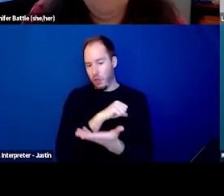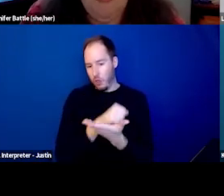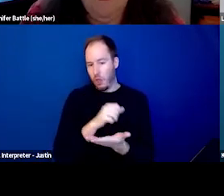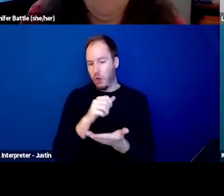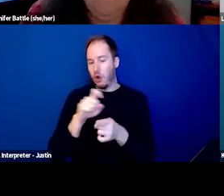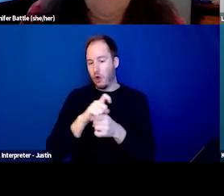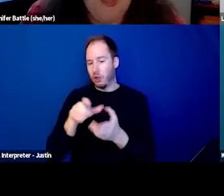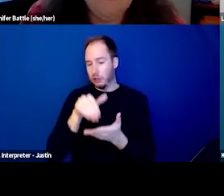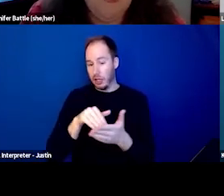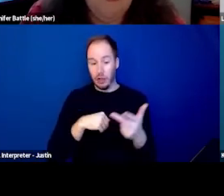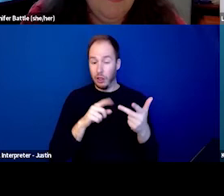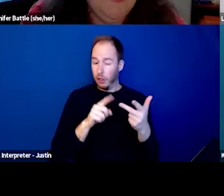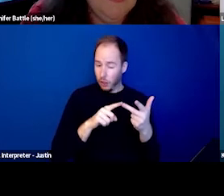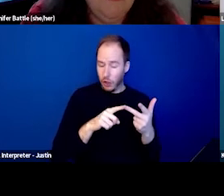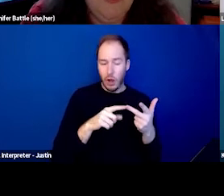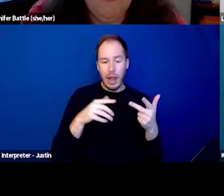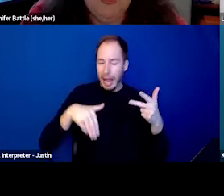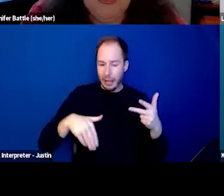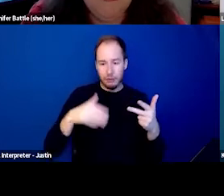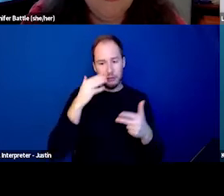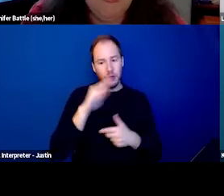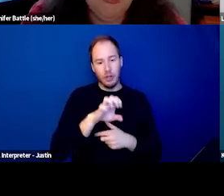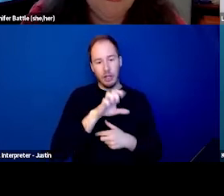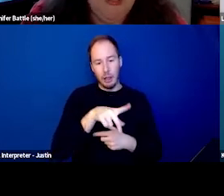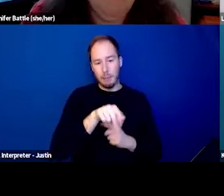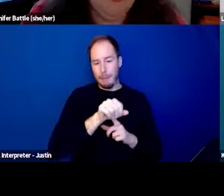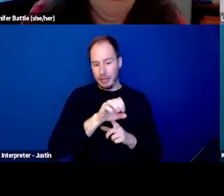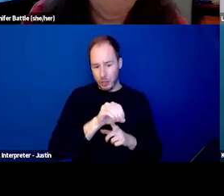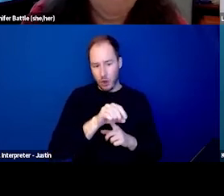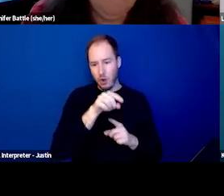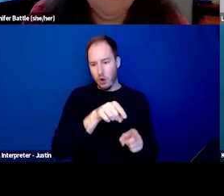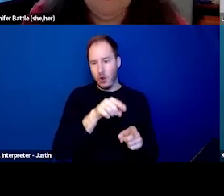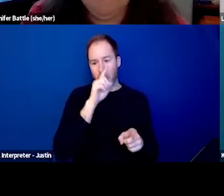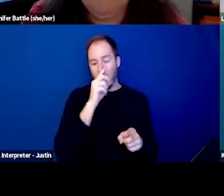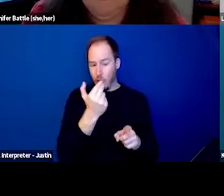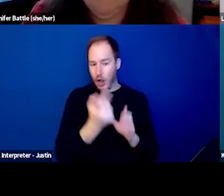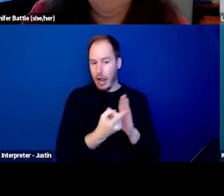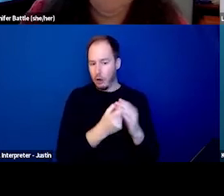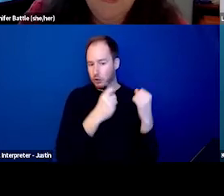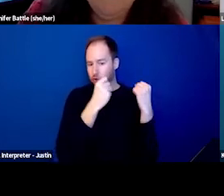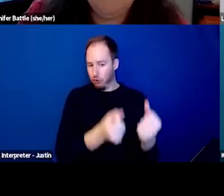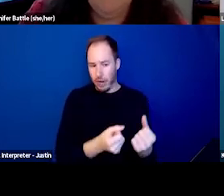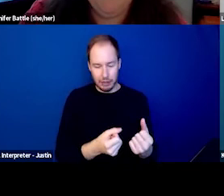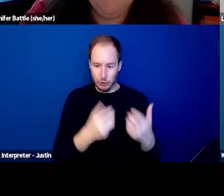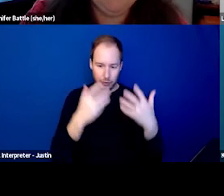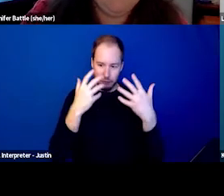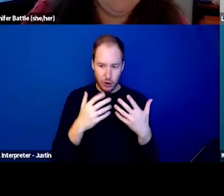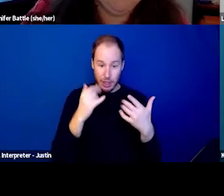because you all El Paso, our friends over at Emergent, that's a 13 hour drive from Houston, just to be clear. That's how big Texas is.